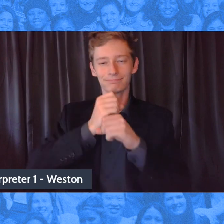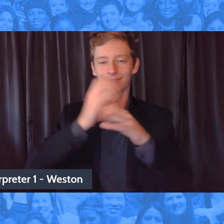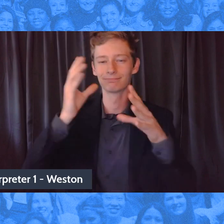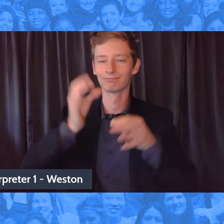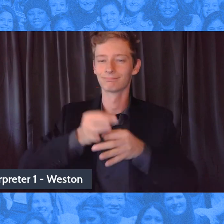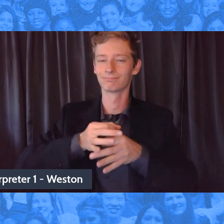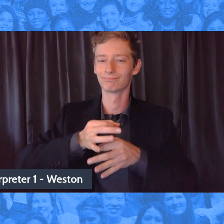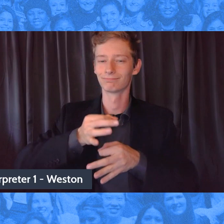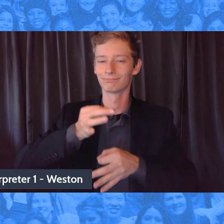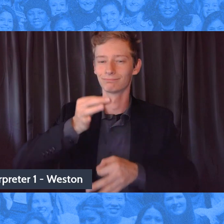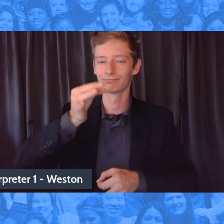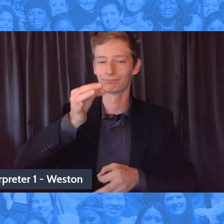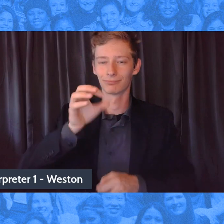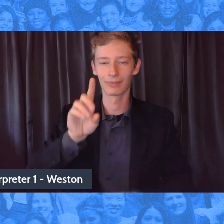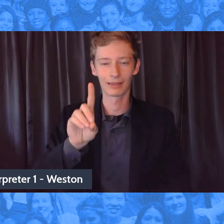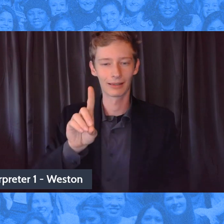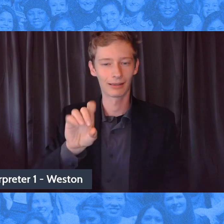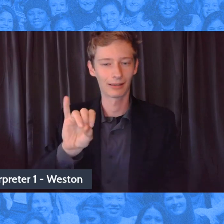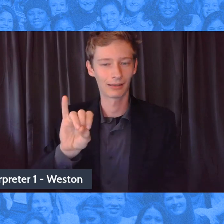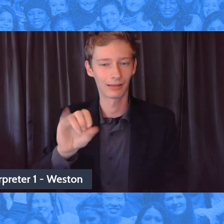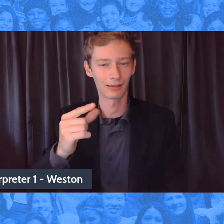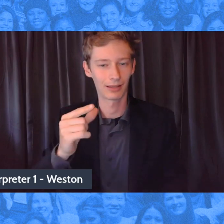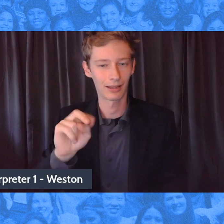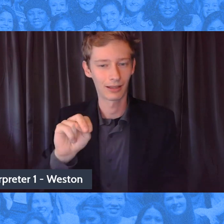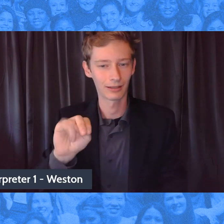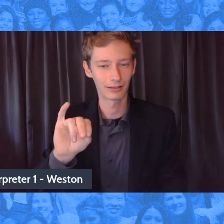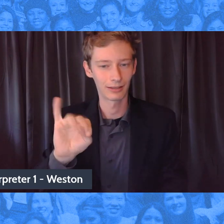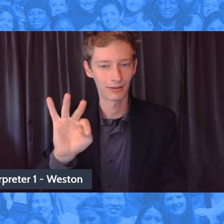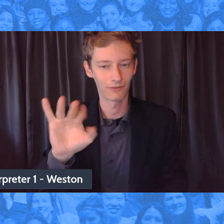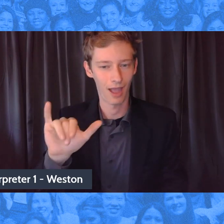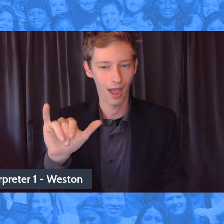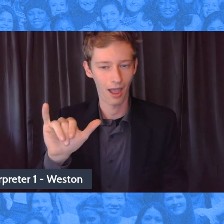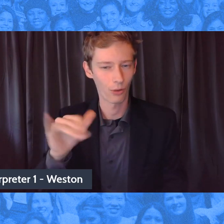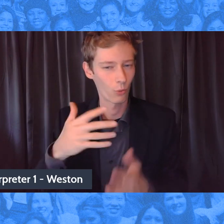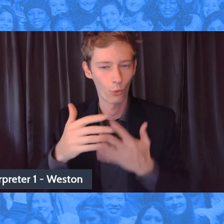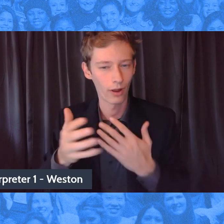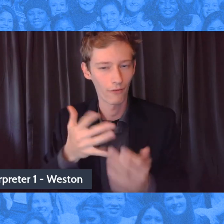Whatever that looks like for you, have your spine in a dignified position